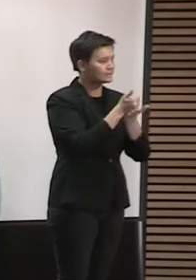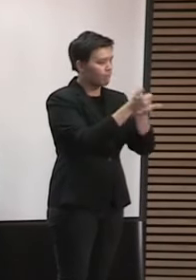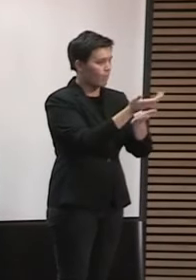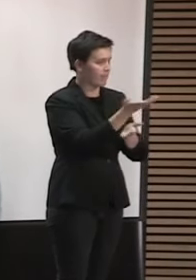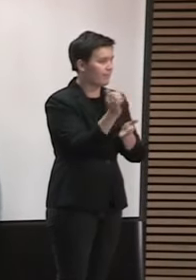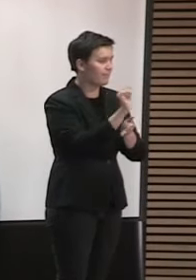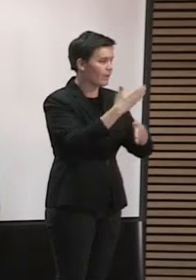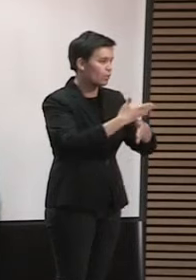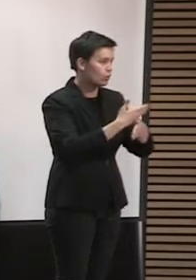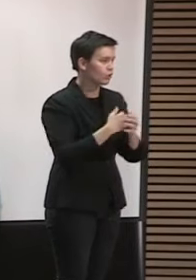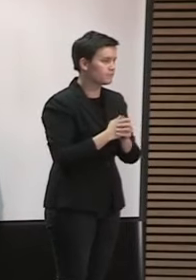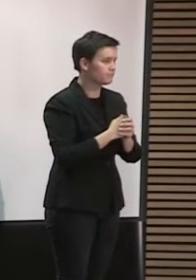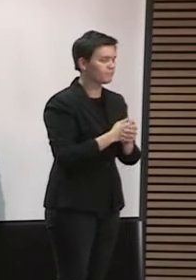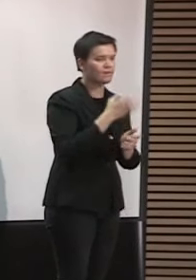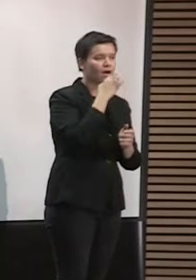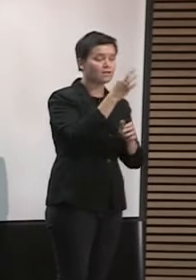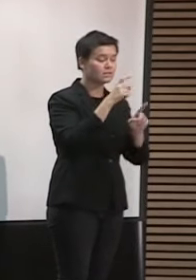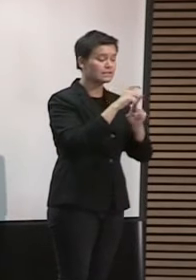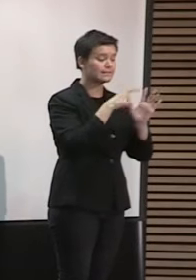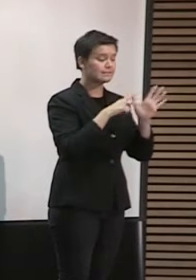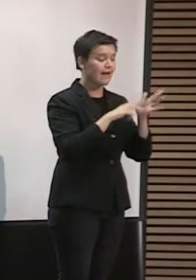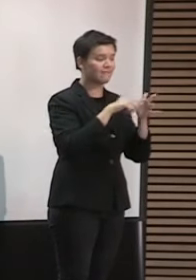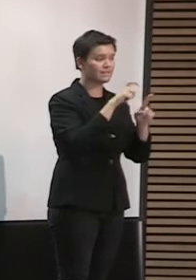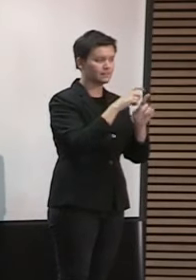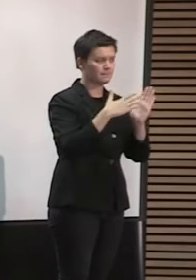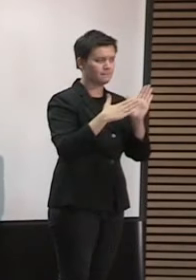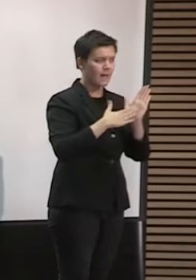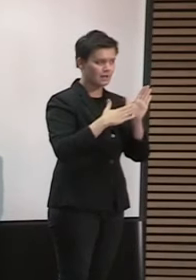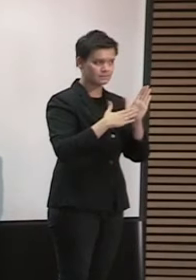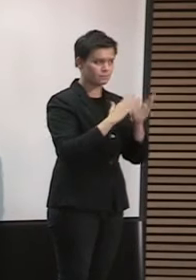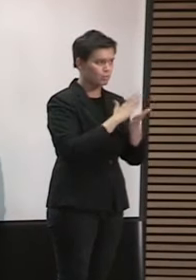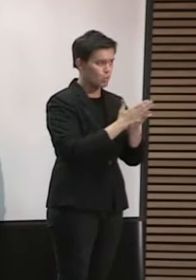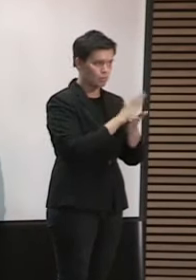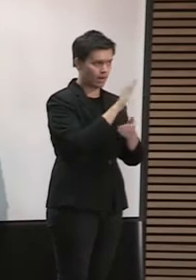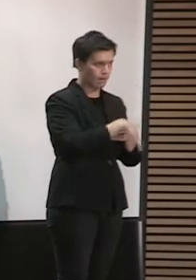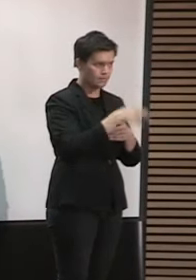cluster but it doesn't yet, and may never, rule out that